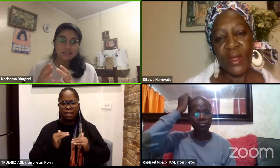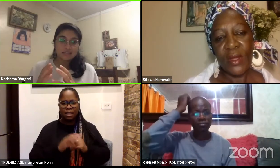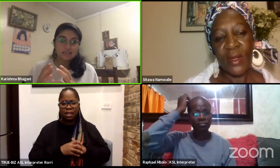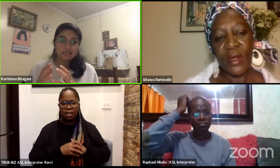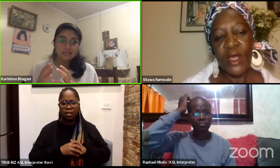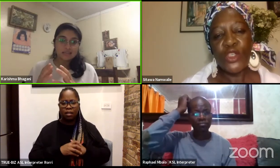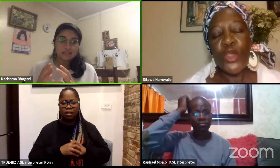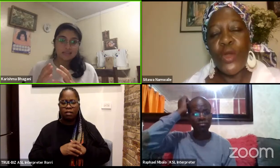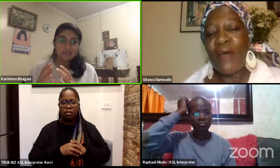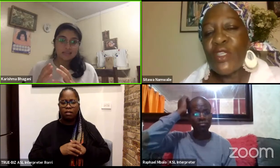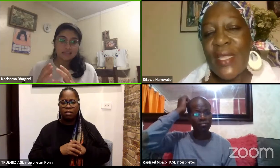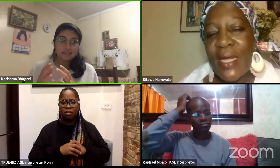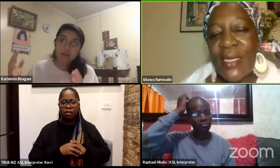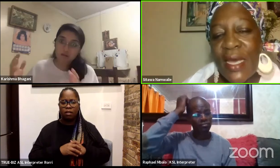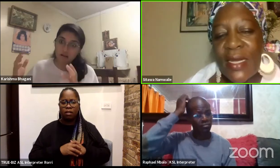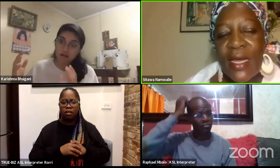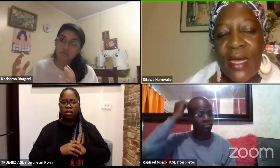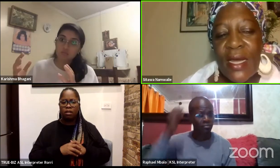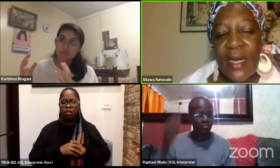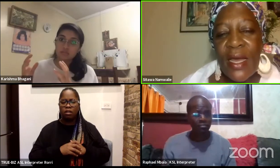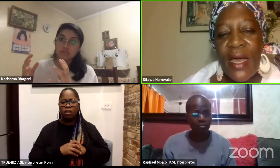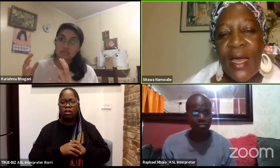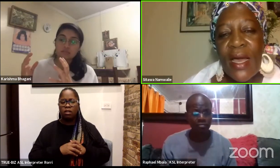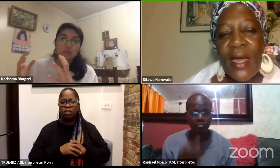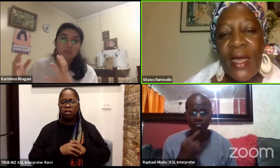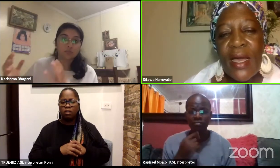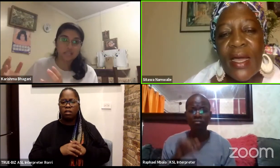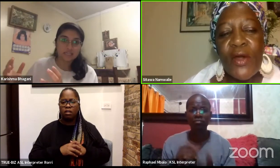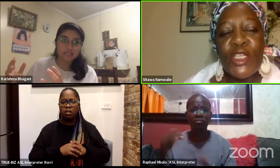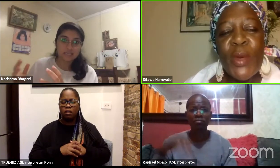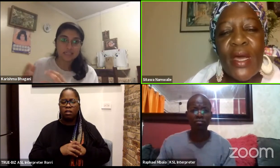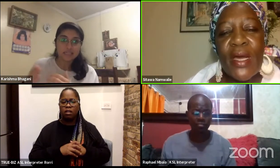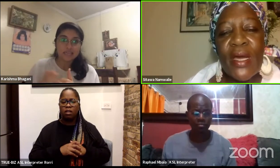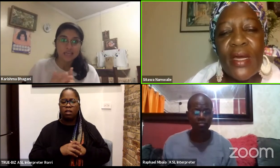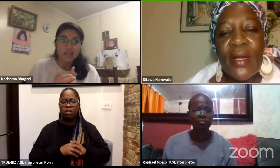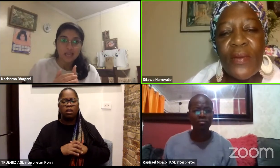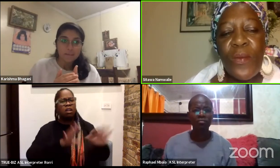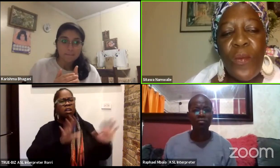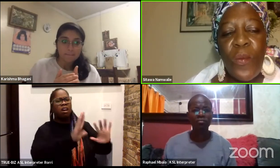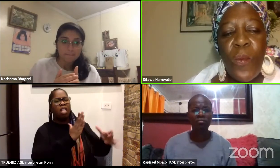on stage and ritual- Sorry, you'll have to say that again. Ritual practice or rituality around what is being presented.